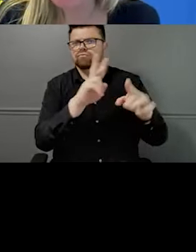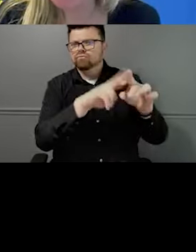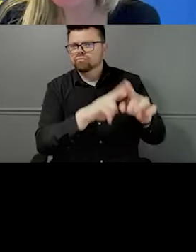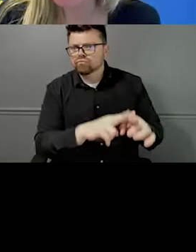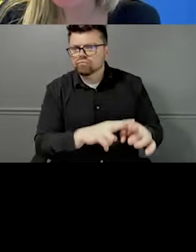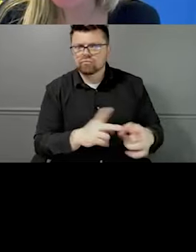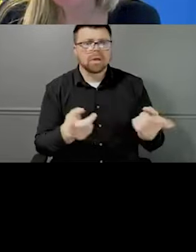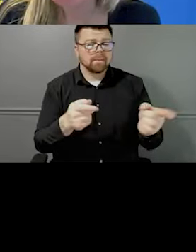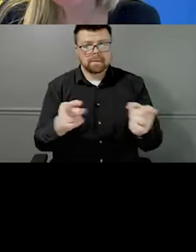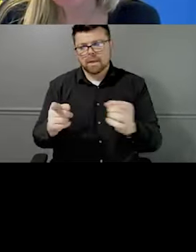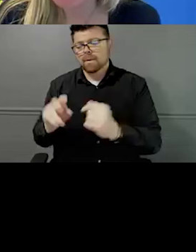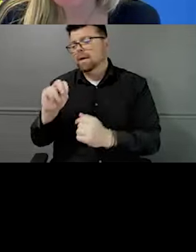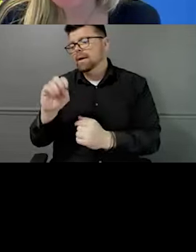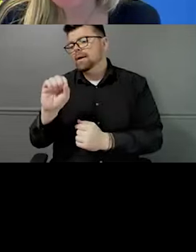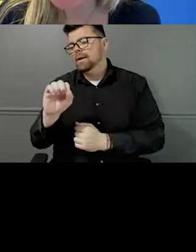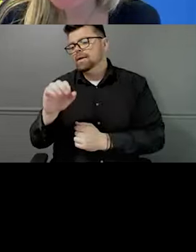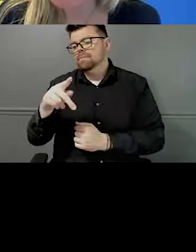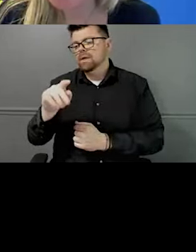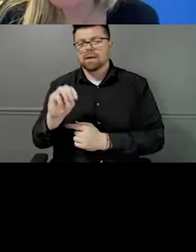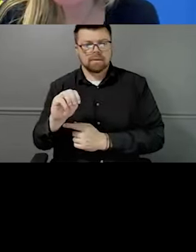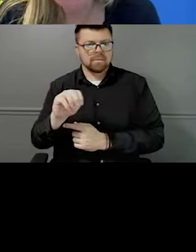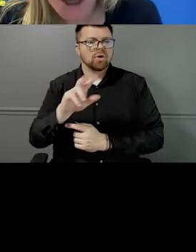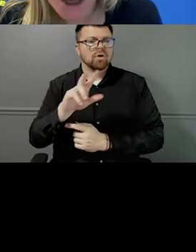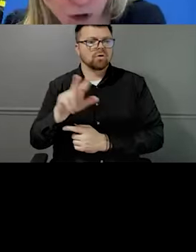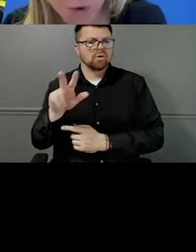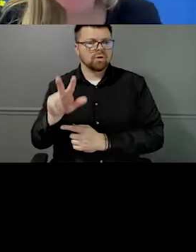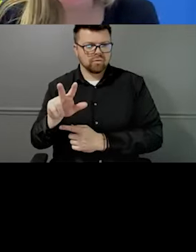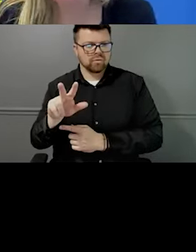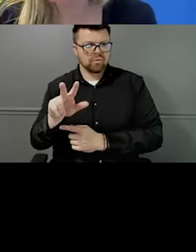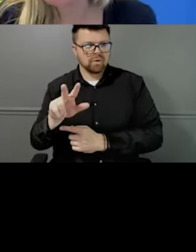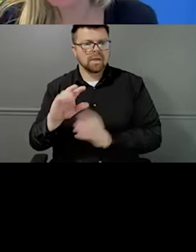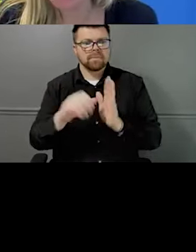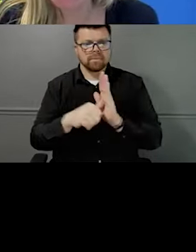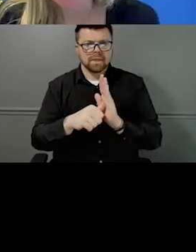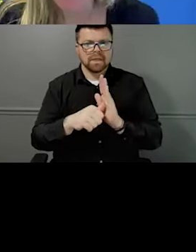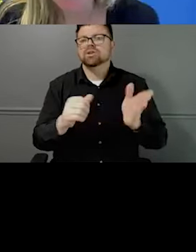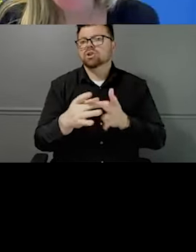the NSPM-33 Implementation Guidance. You can find a direct link.